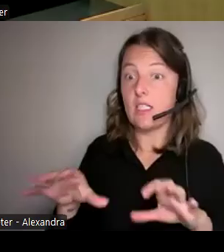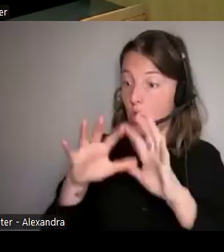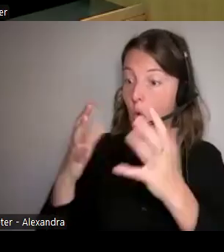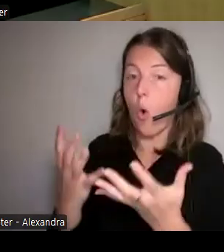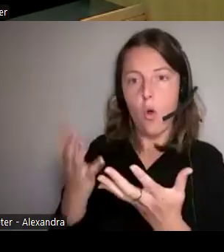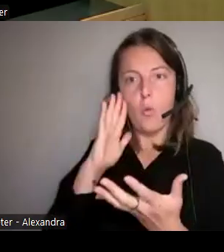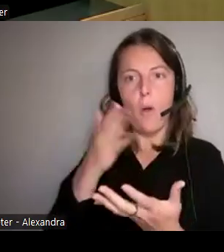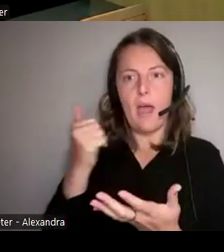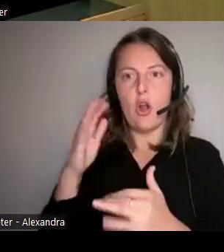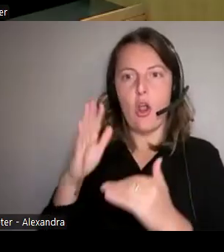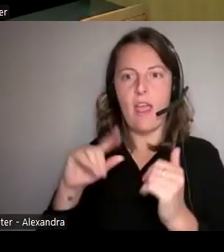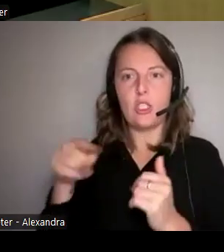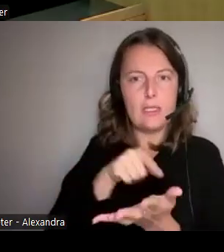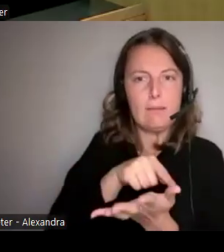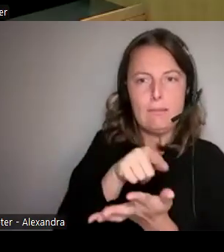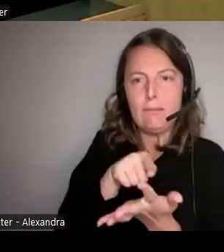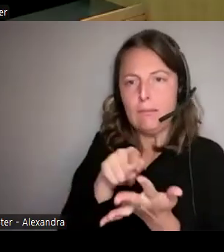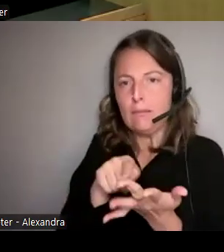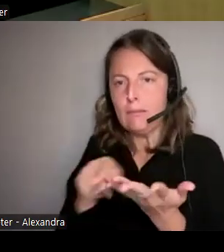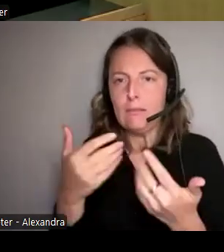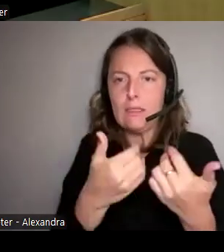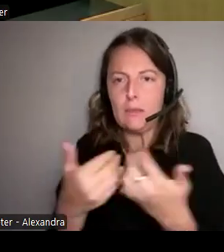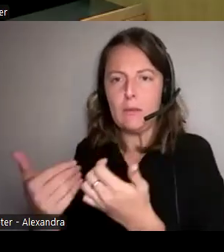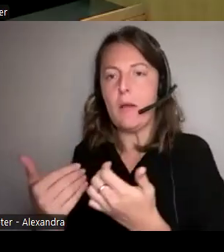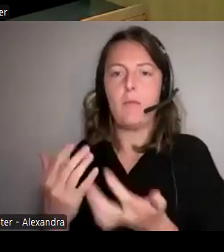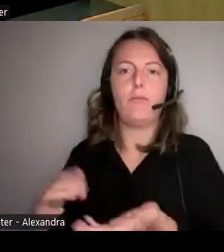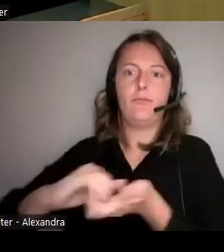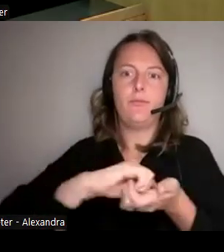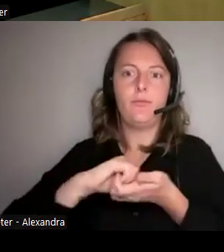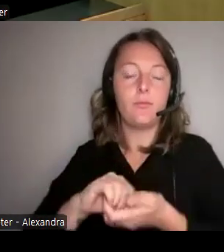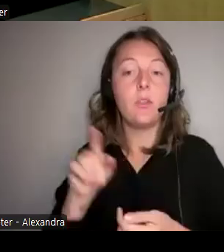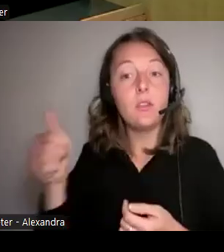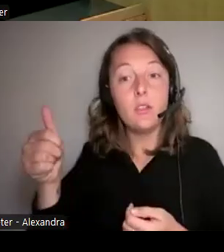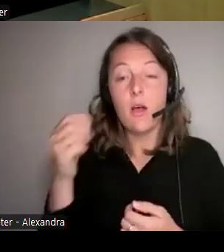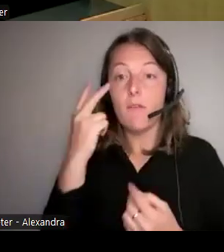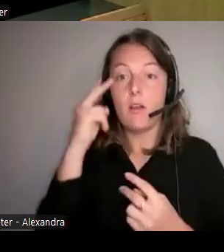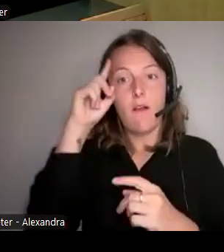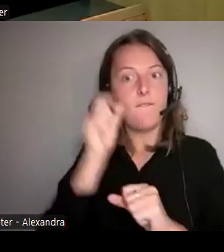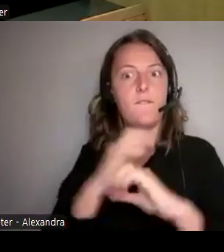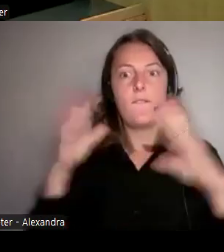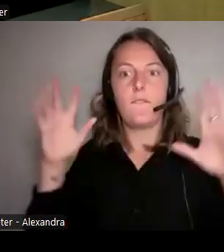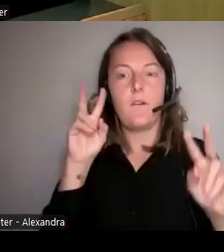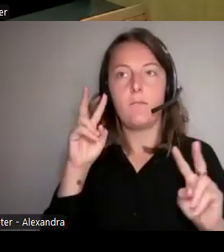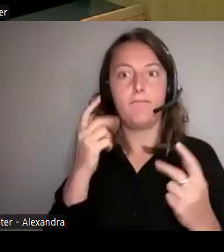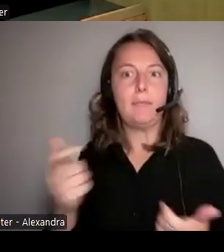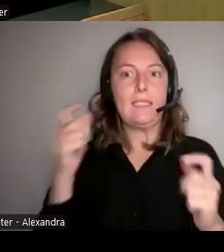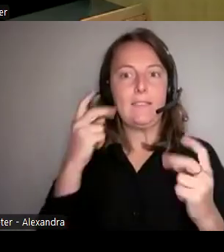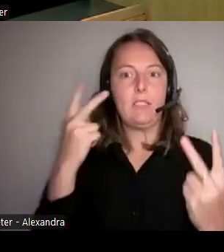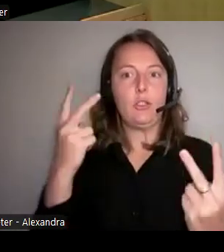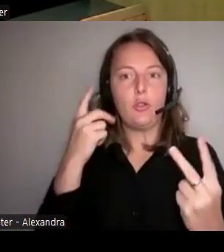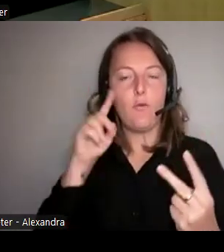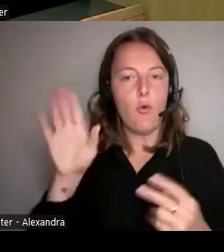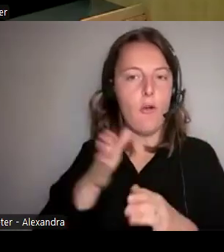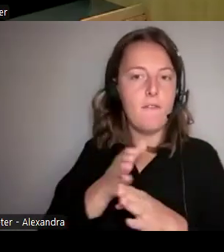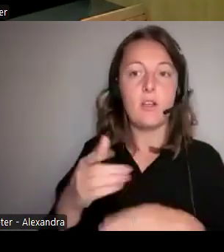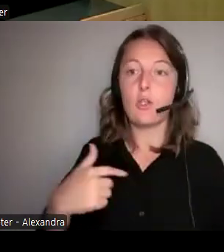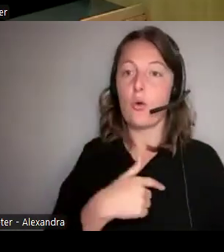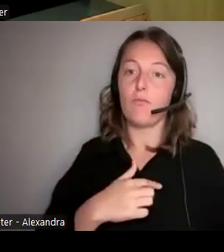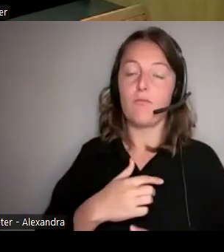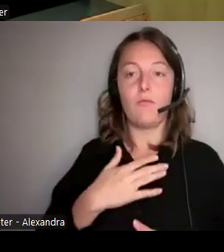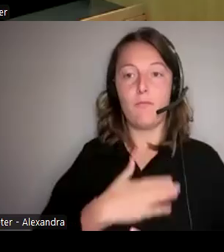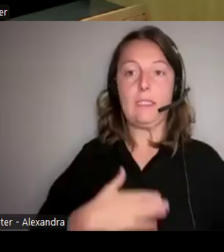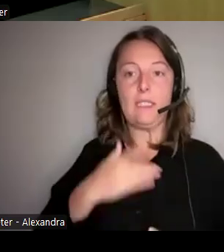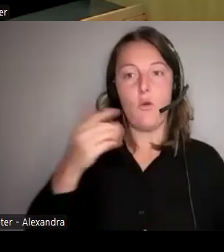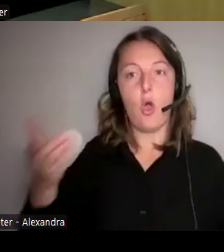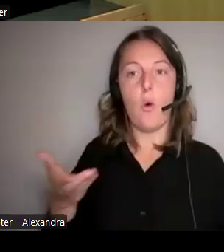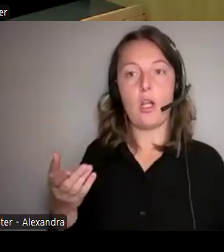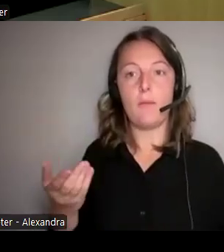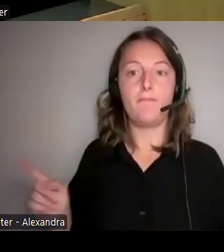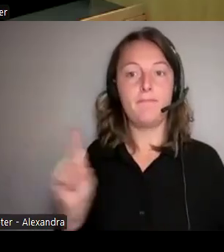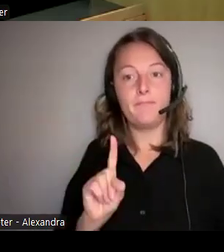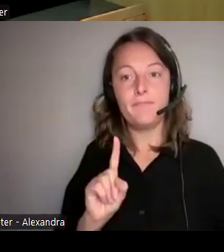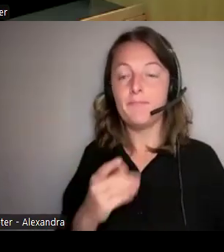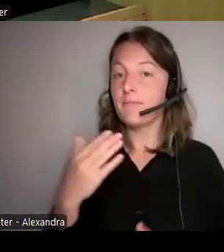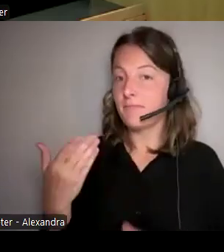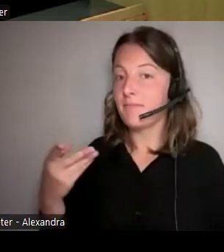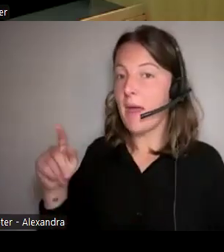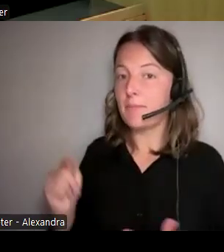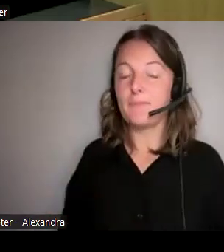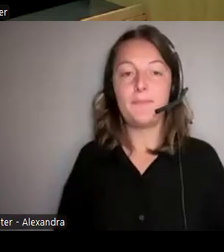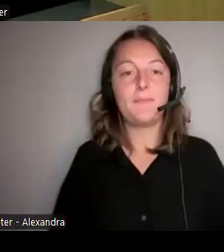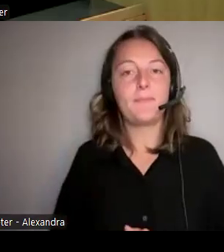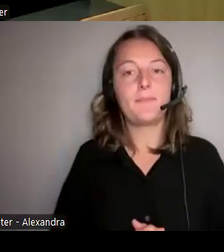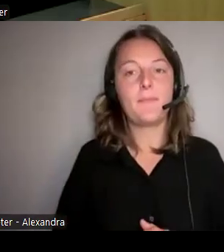parts. She's a visionary leader in our field and very pleased to welcome her to the podium. Pat.